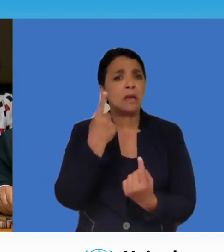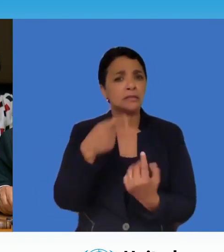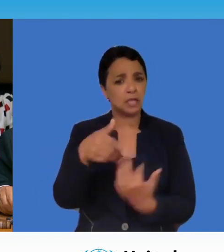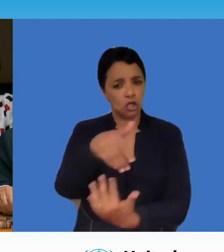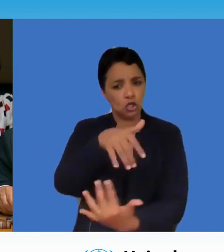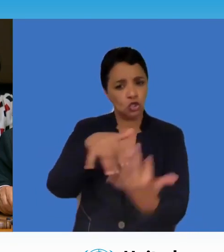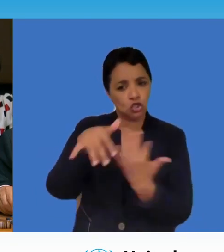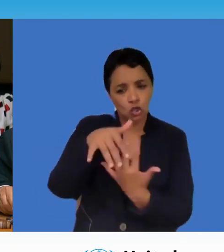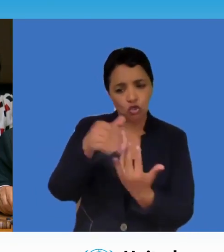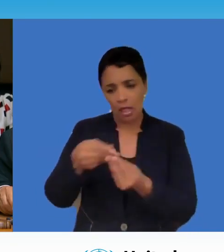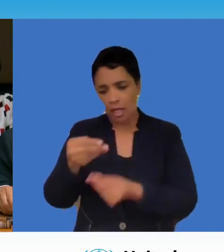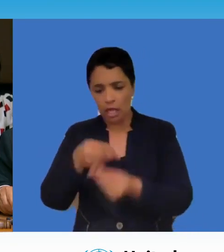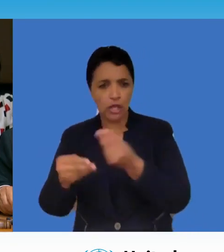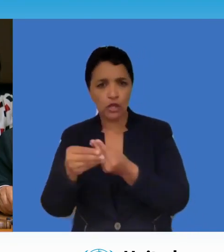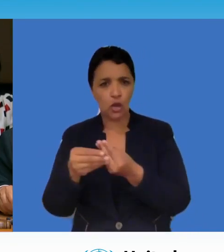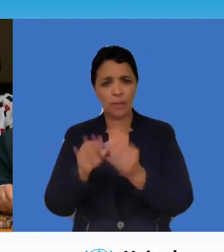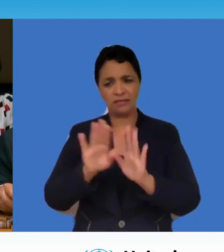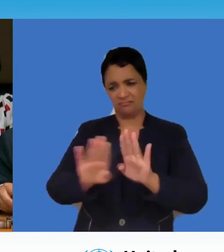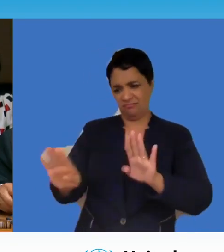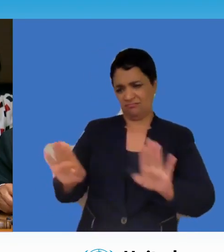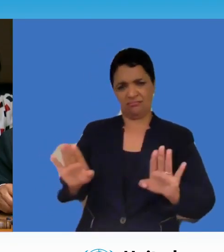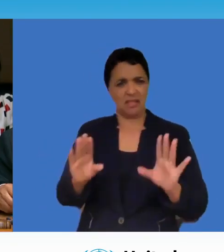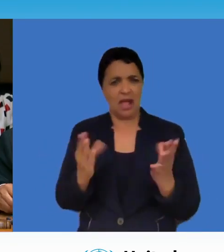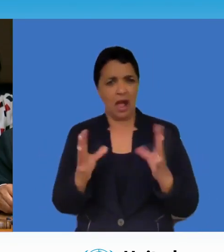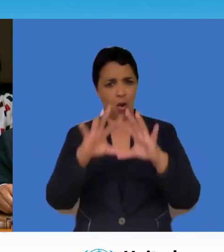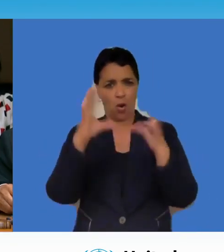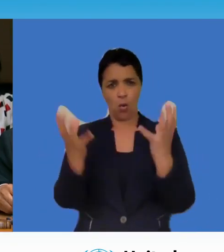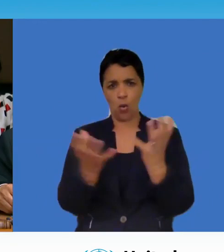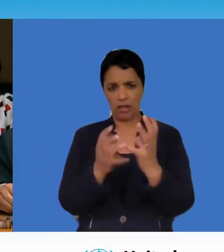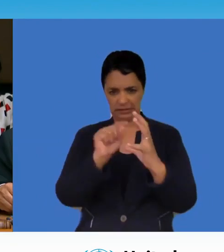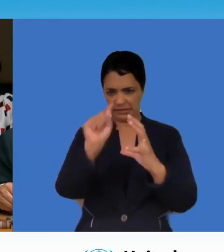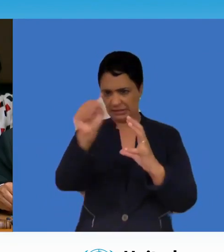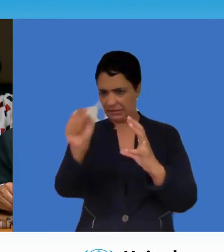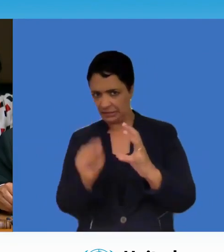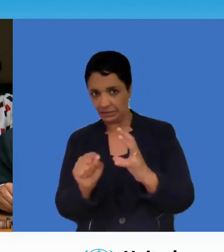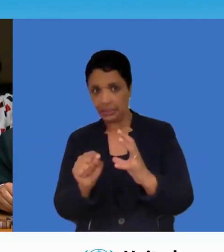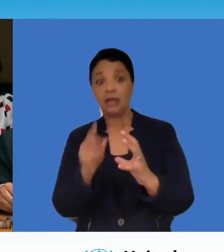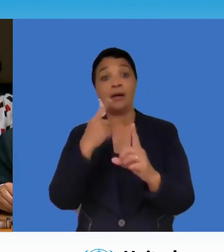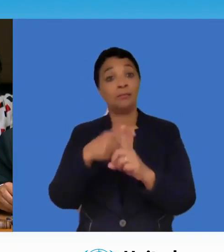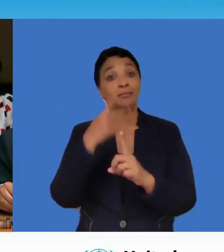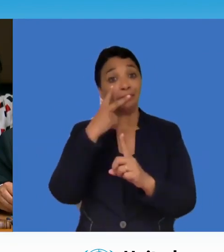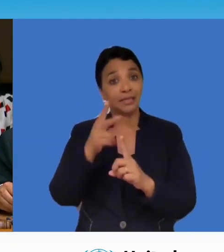the socioeconomic circumstances of persons with disabilities worldwide and the challenges and